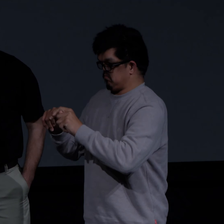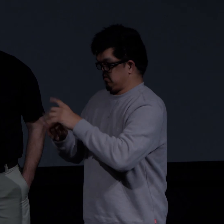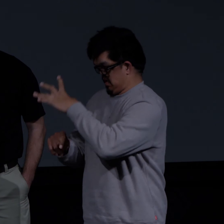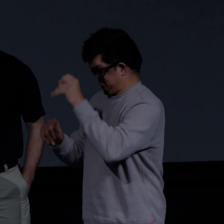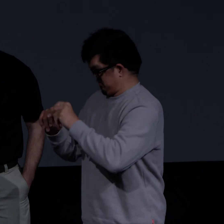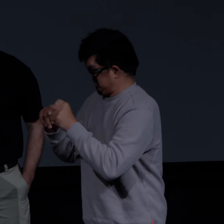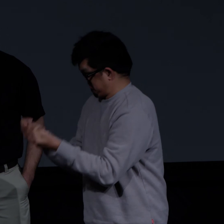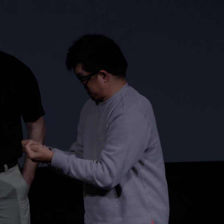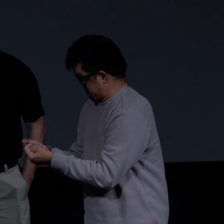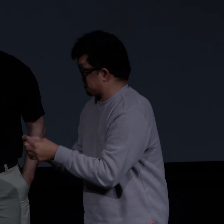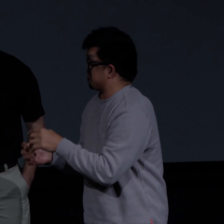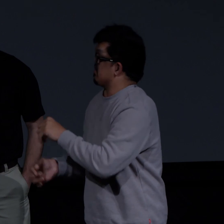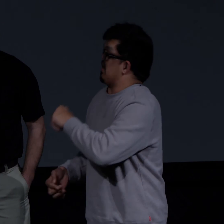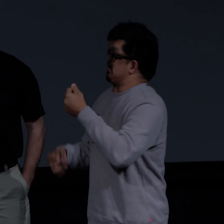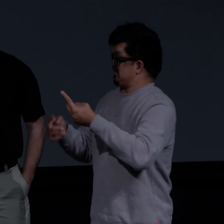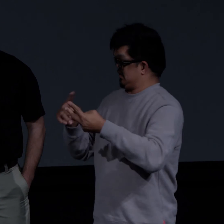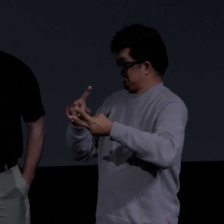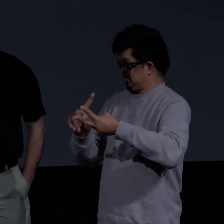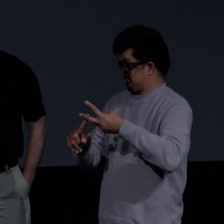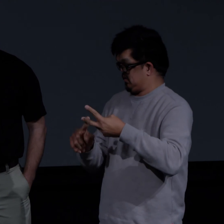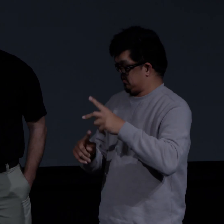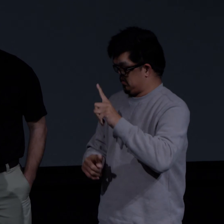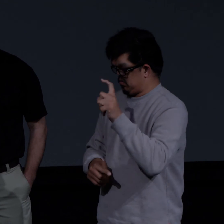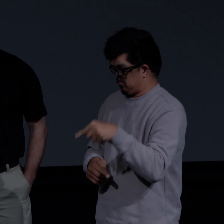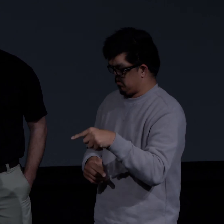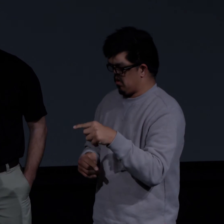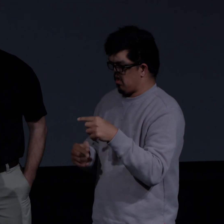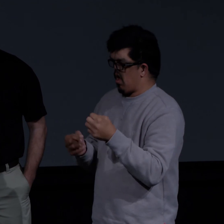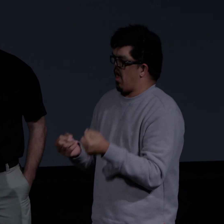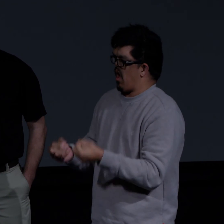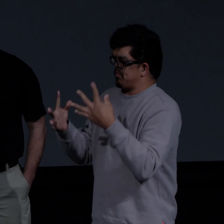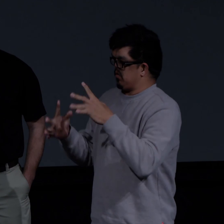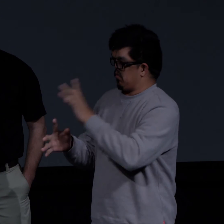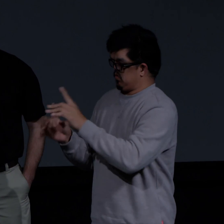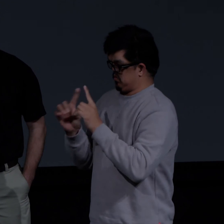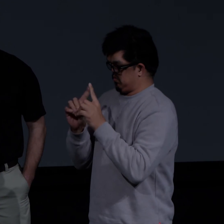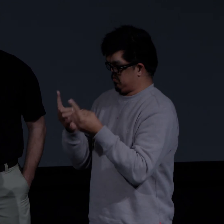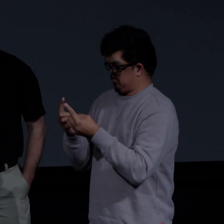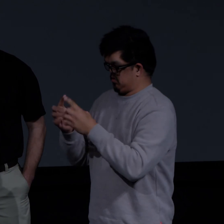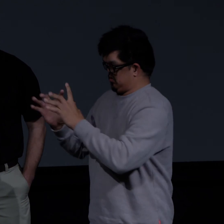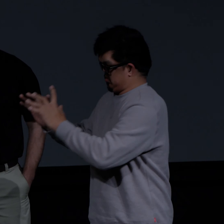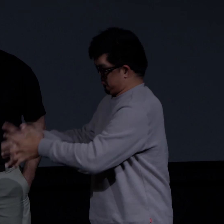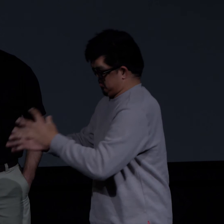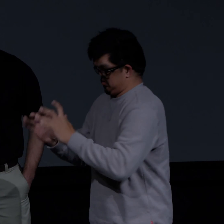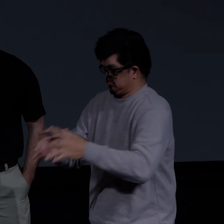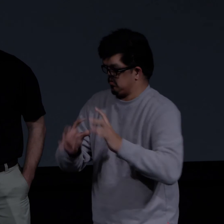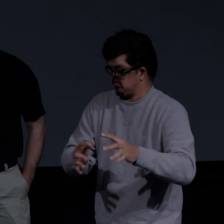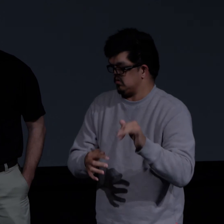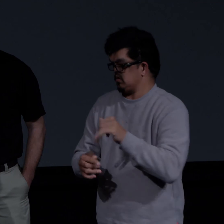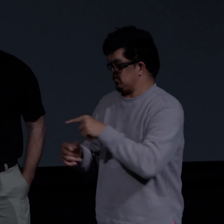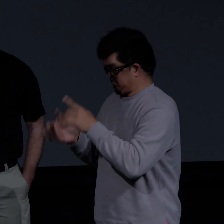I was wondering about your science team and its connection to government support and whether